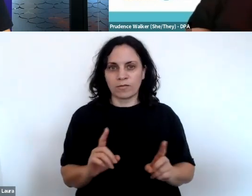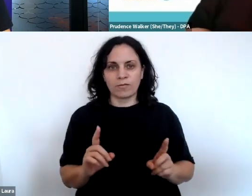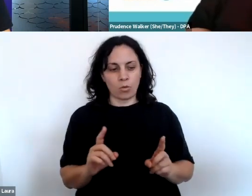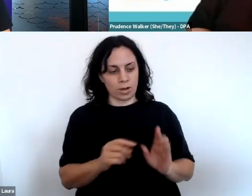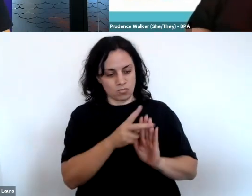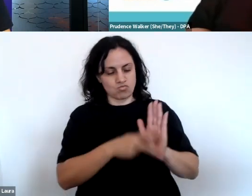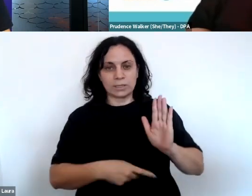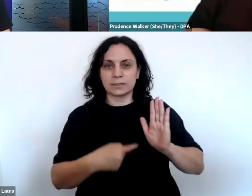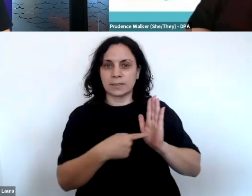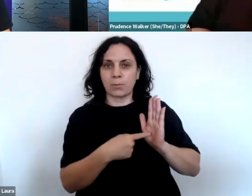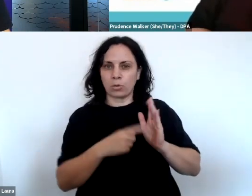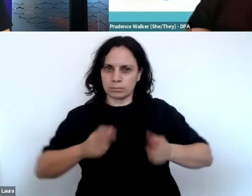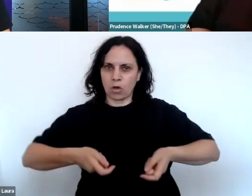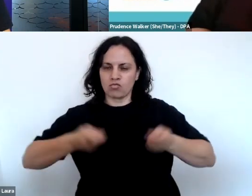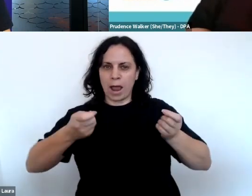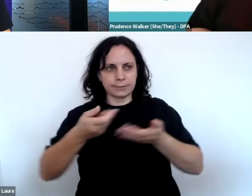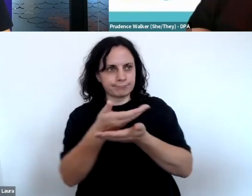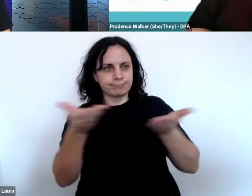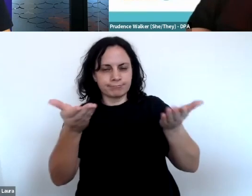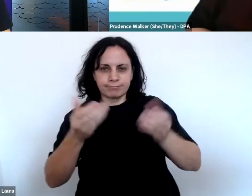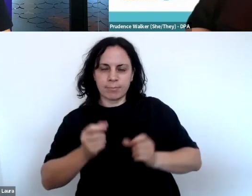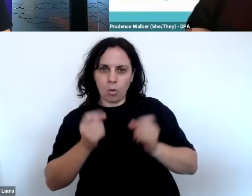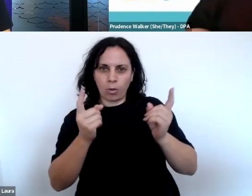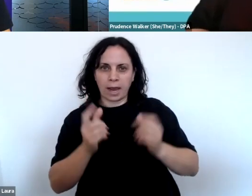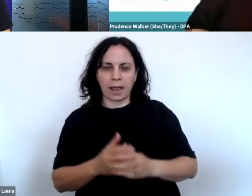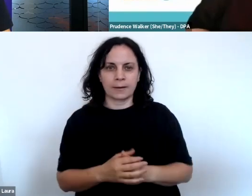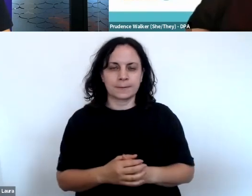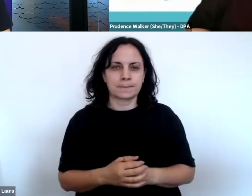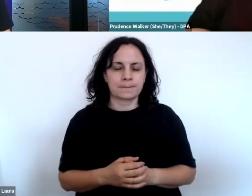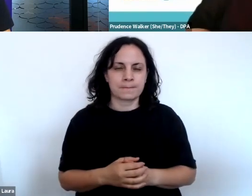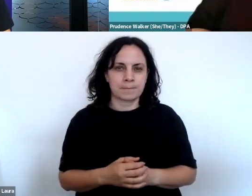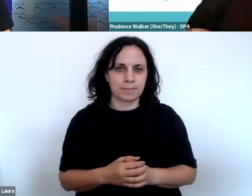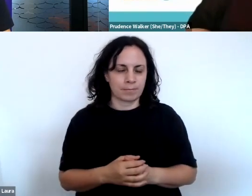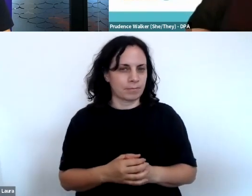So government agency level, local government,